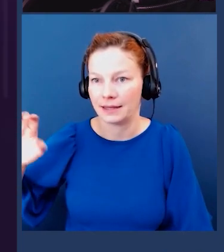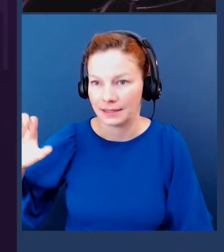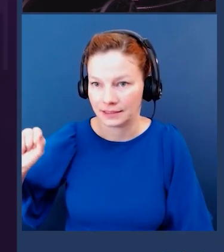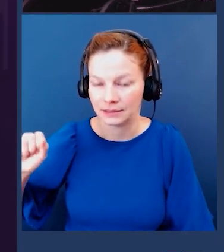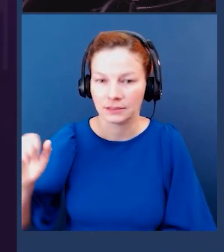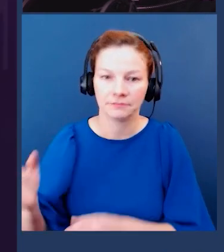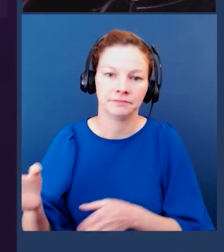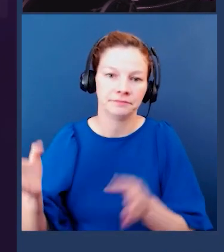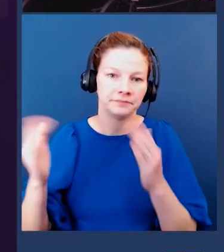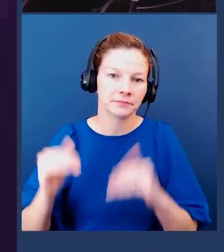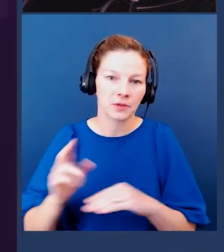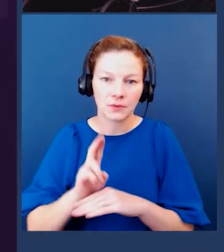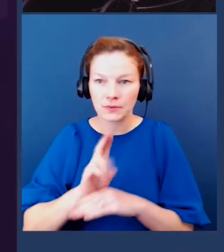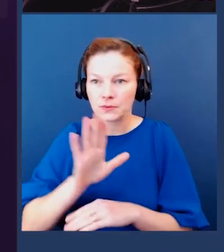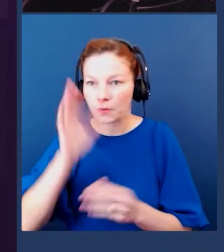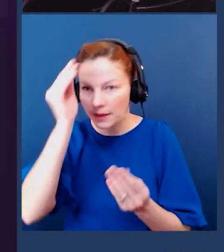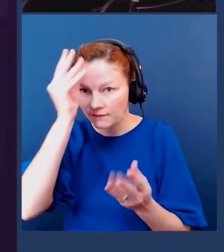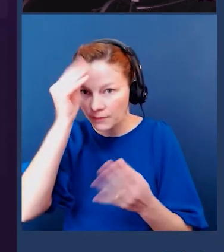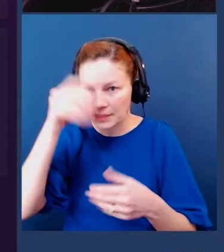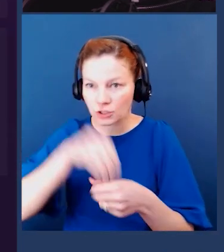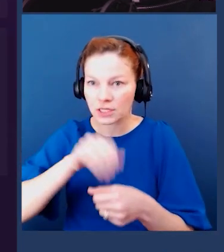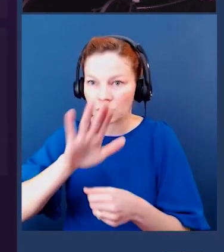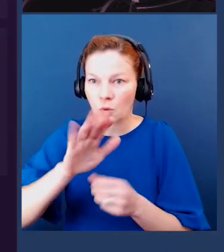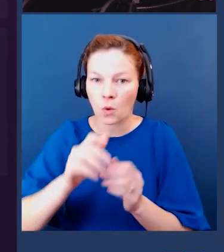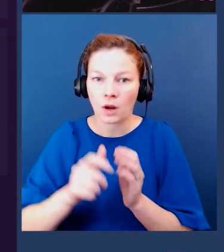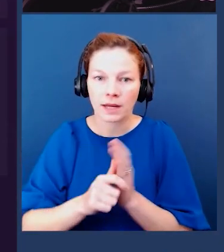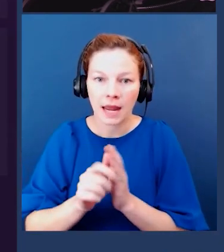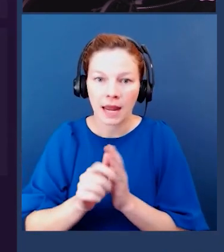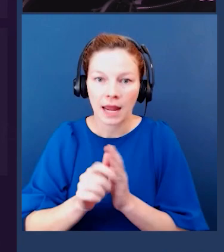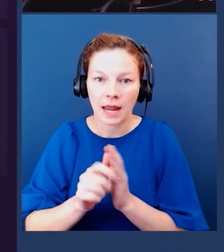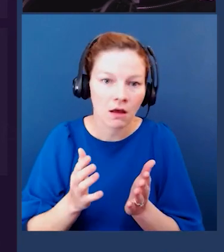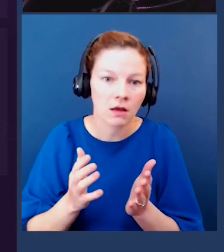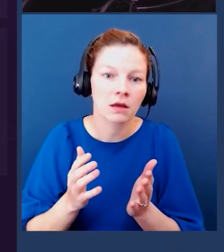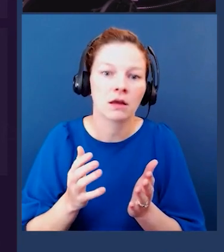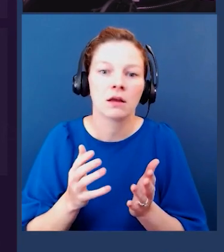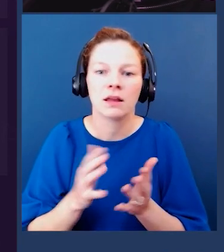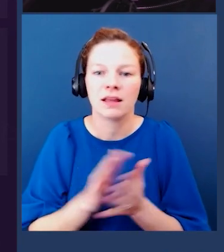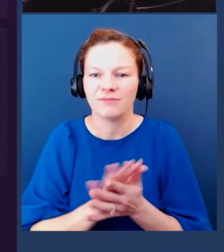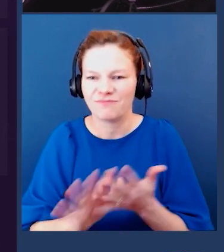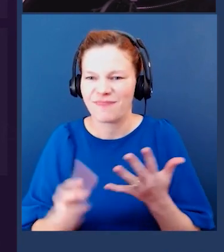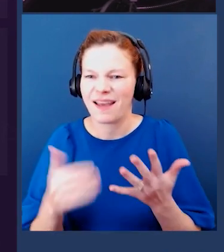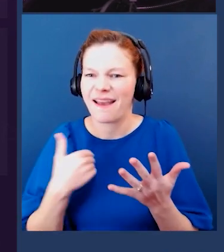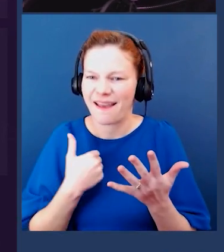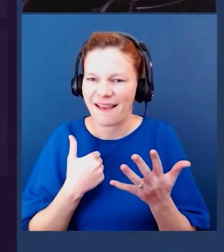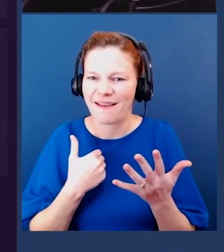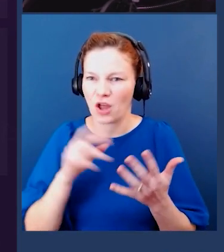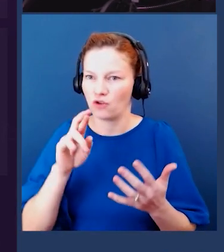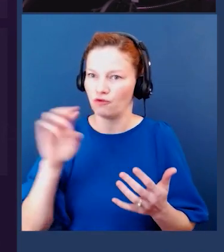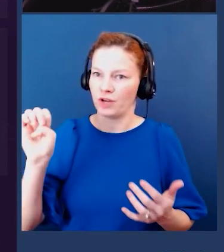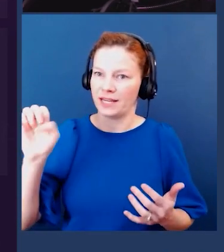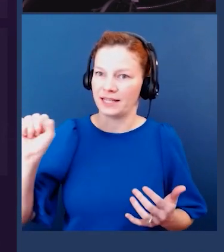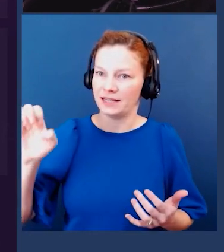you know, and now you have like the pity reset pity mechanics there. So these items will reset automatically the pity mechanic.